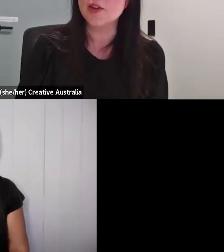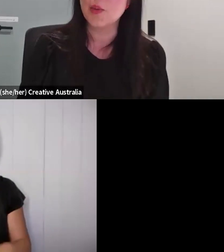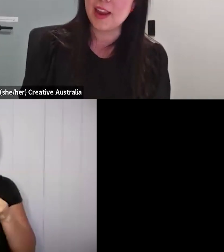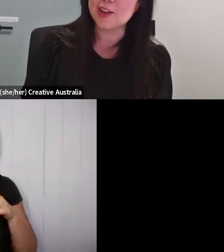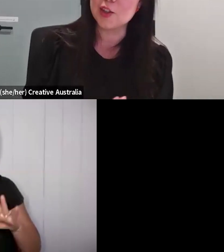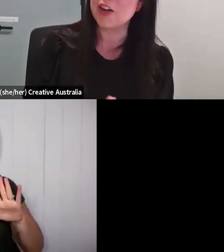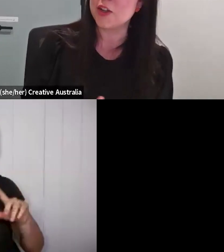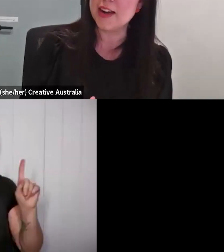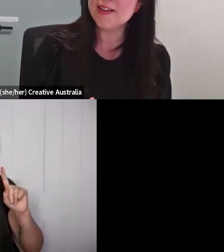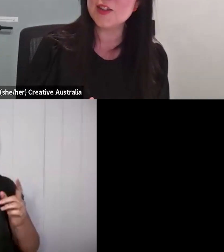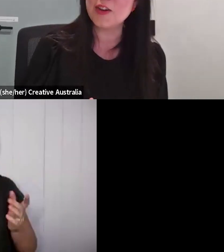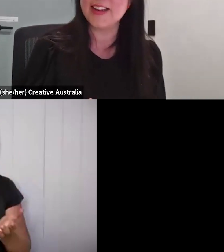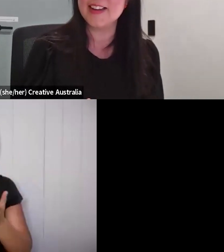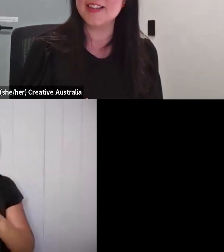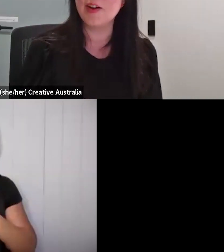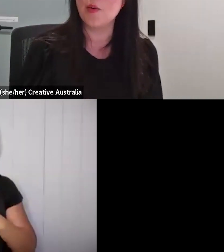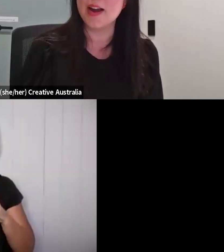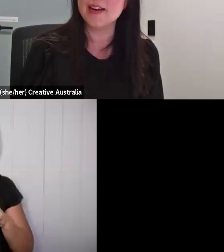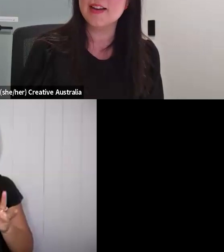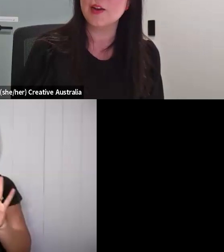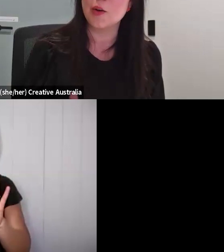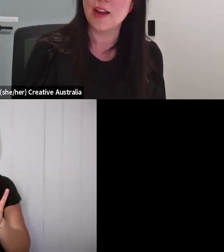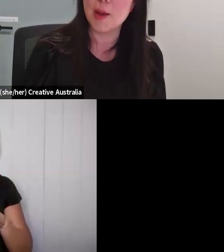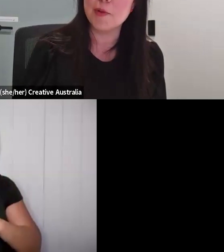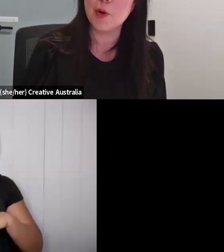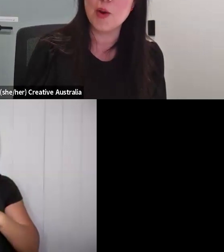that we are in a strange year. Australia has never one the Golden Lime before. We